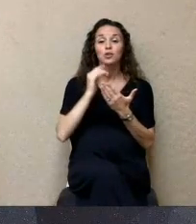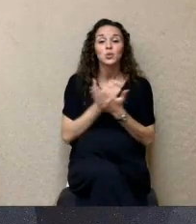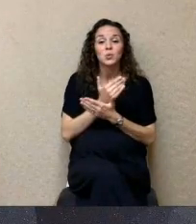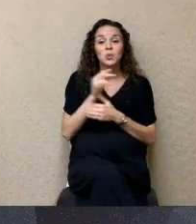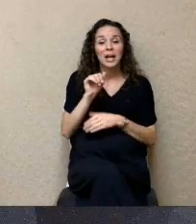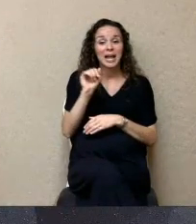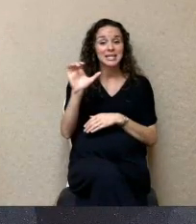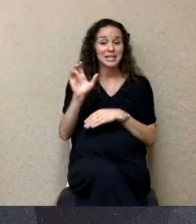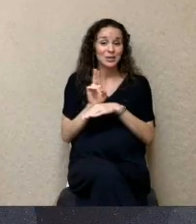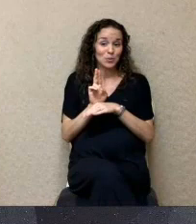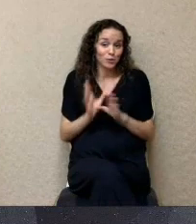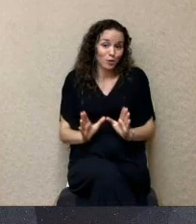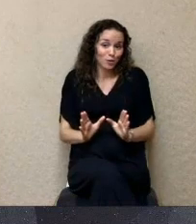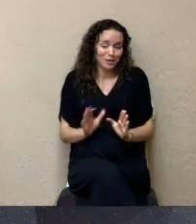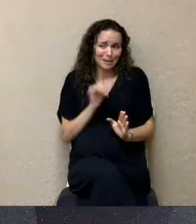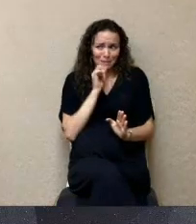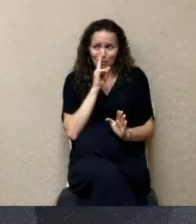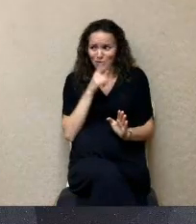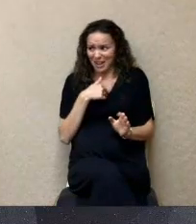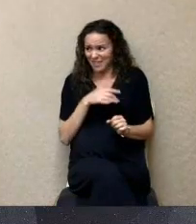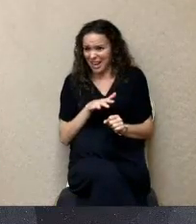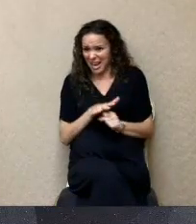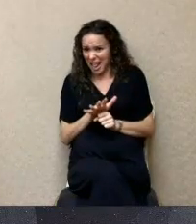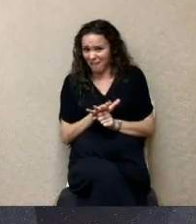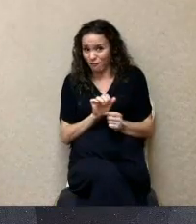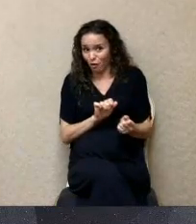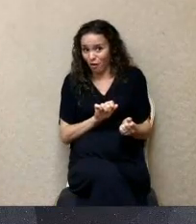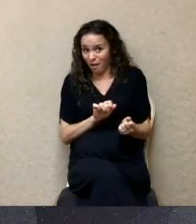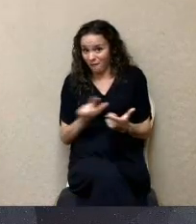I'm not sure we have enough for everyone, so if you're